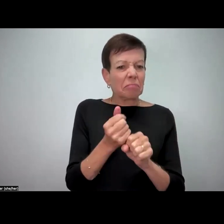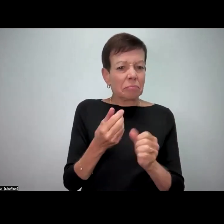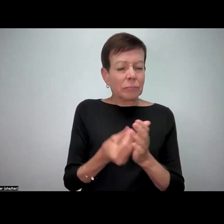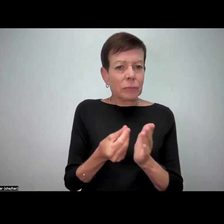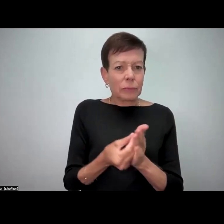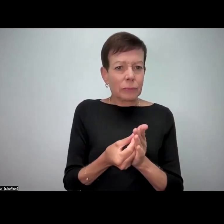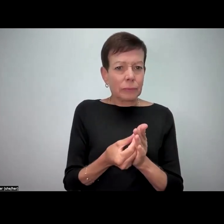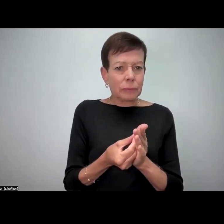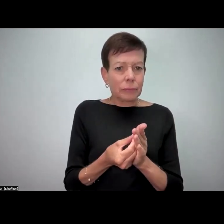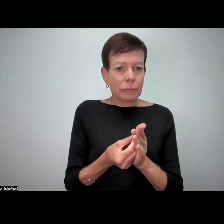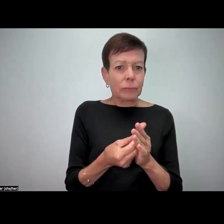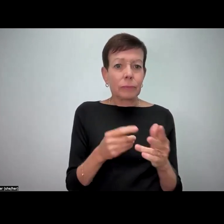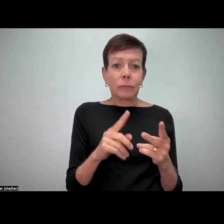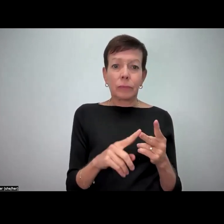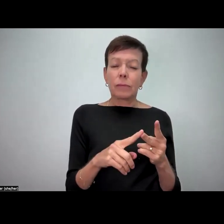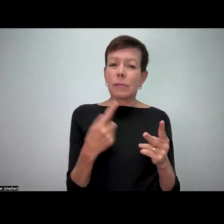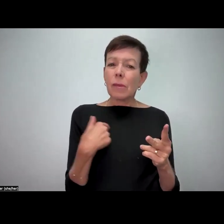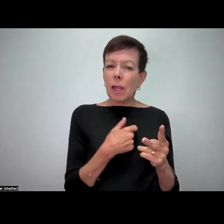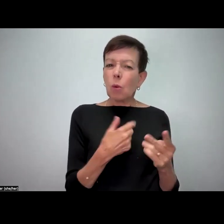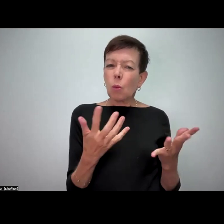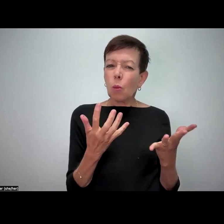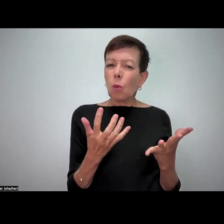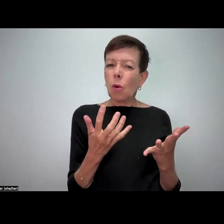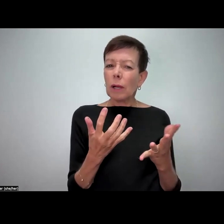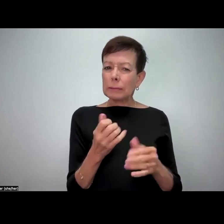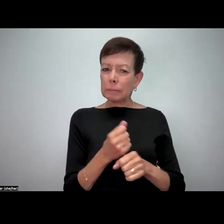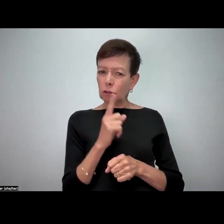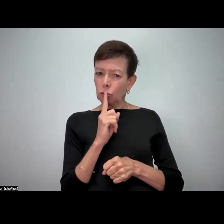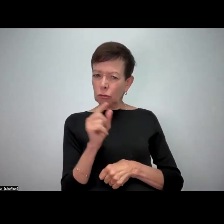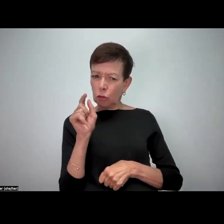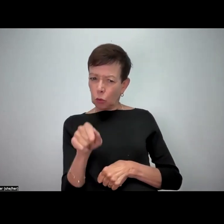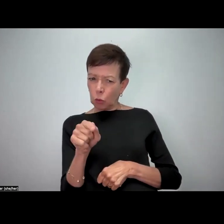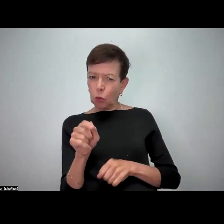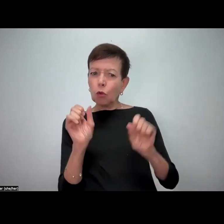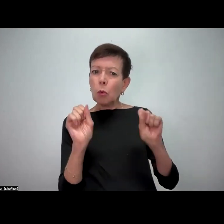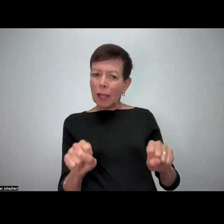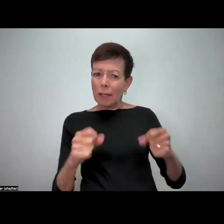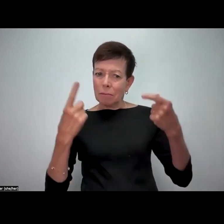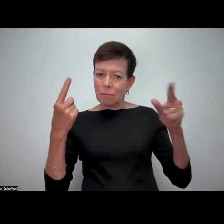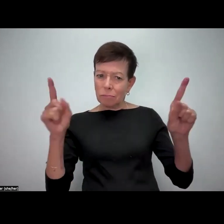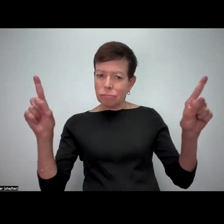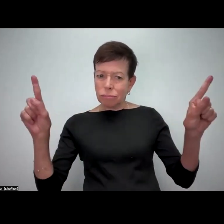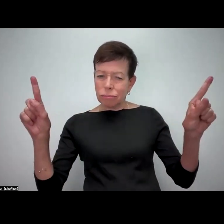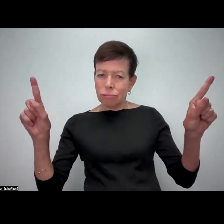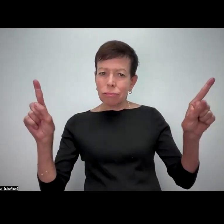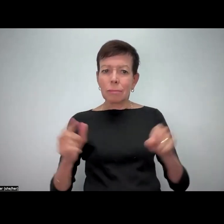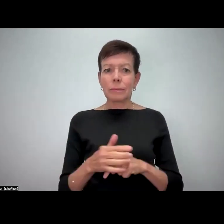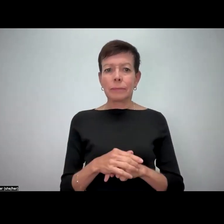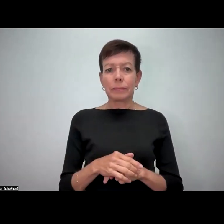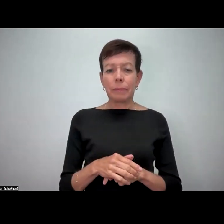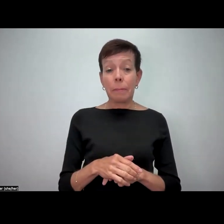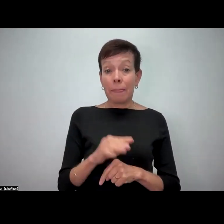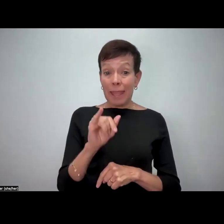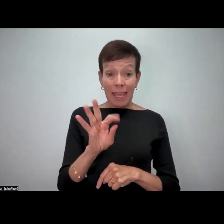going to be successful in this. So if your project hinges on having funding from multiple sources,